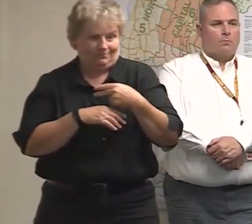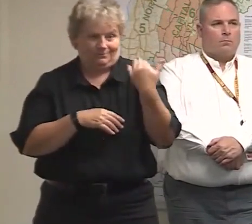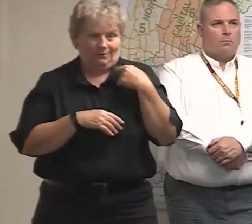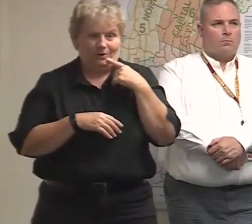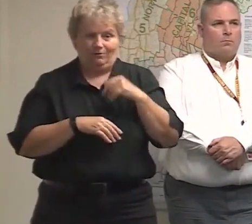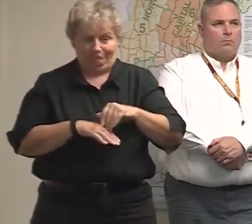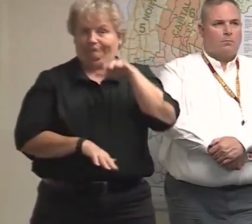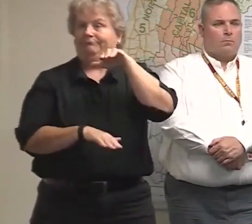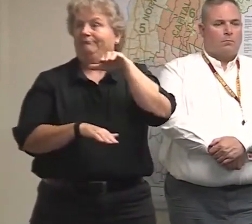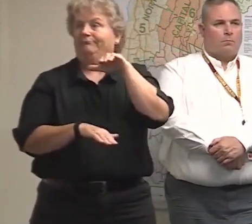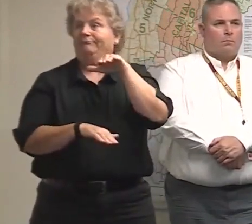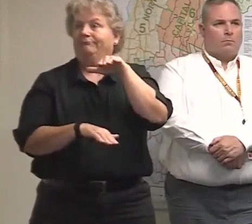THAN IT WOULD BE TODAY.